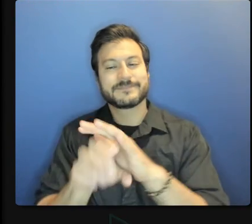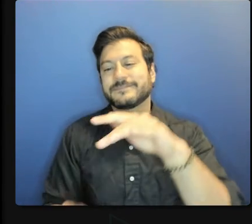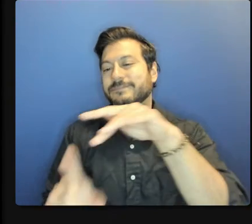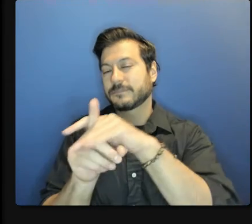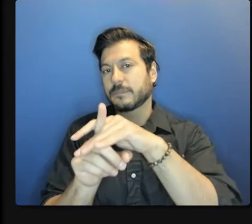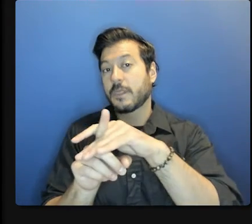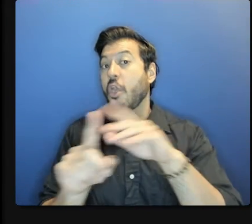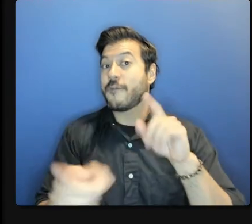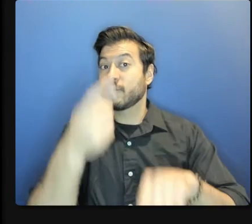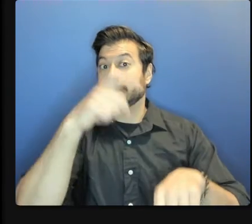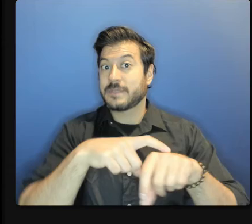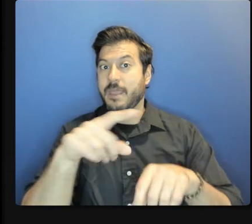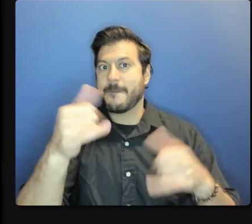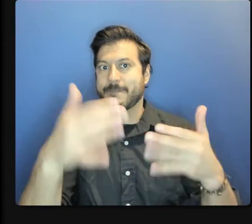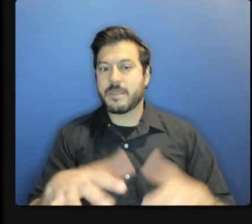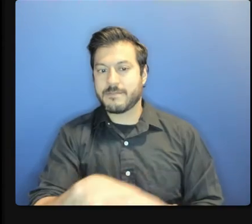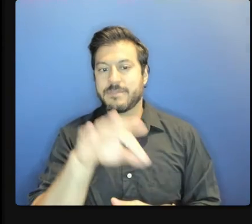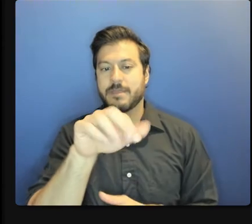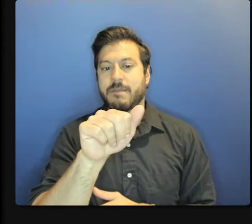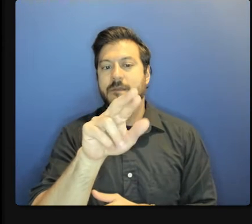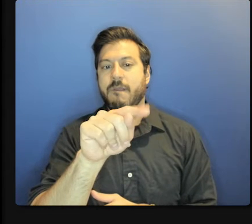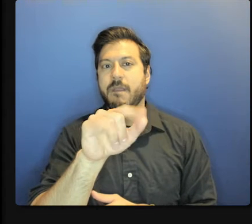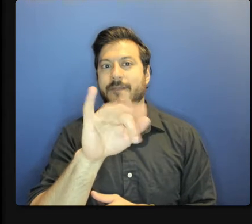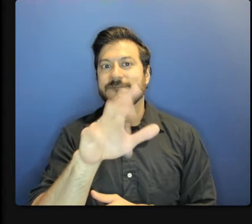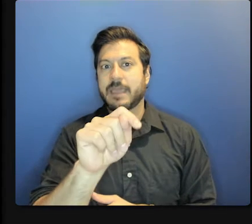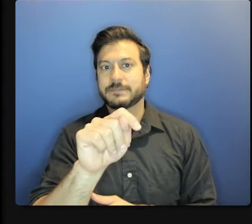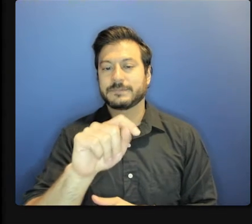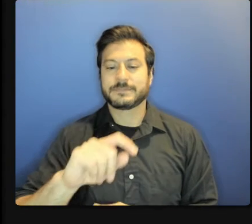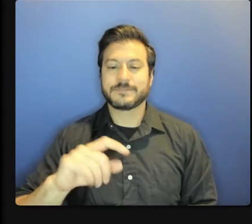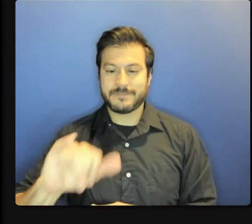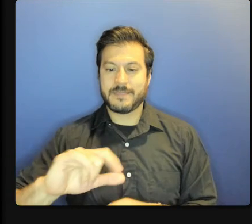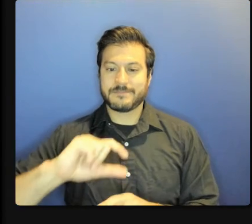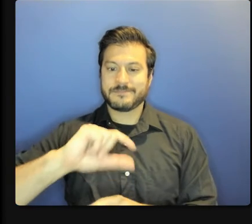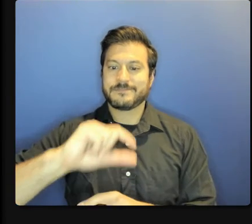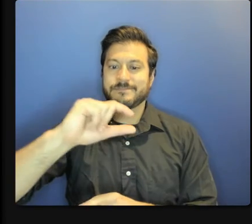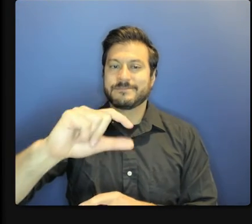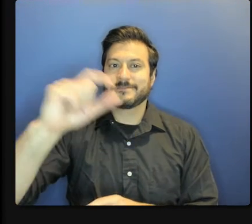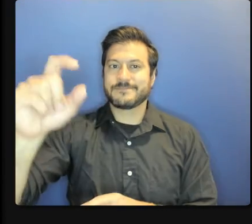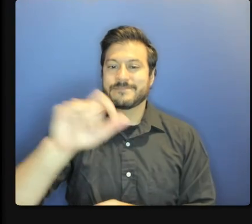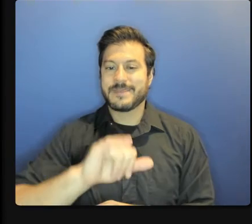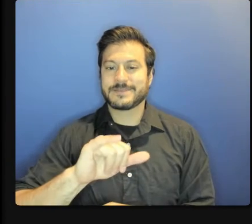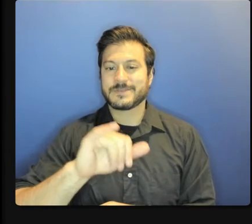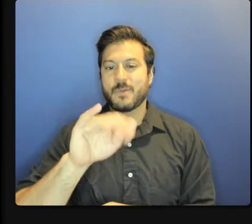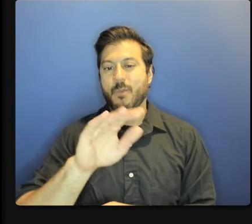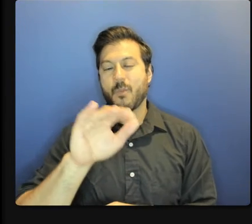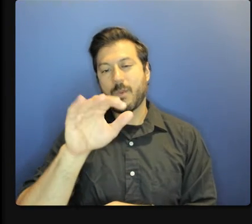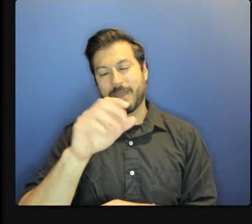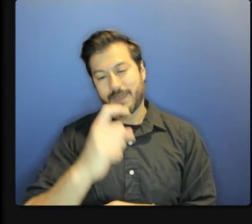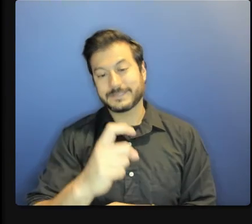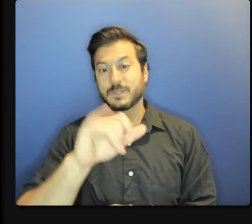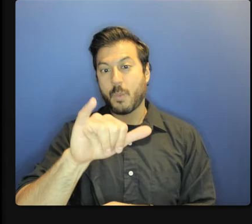and similarly, the first time the player picks up an artifact, X, Y and B appear to allow them to use items out of their inventory.